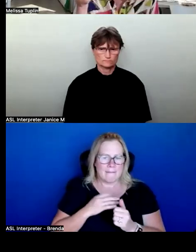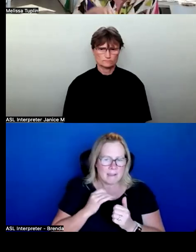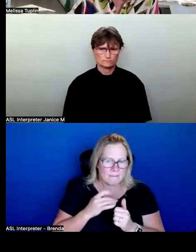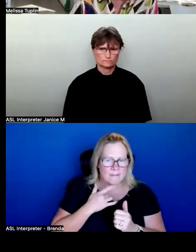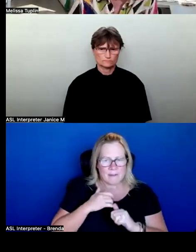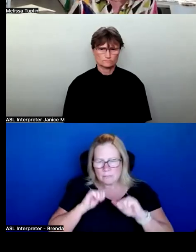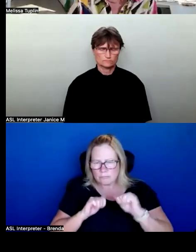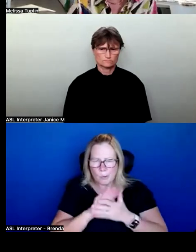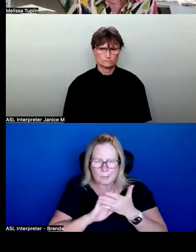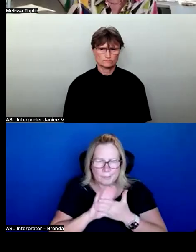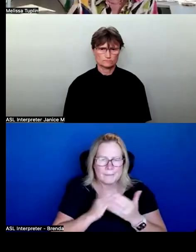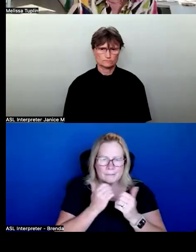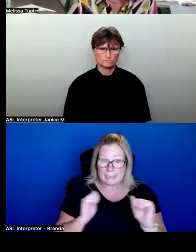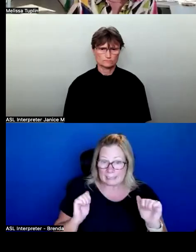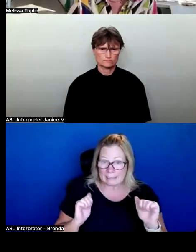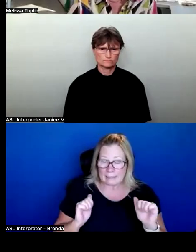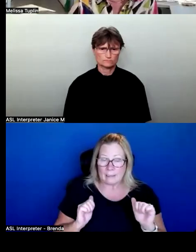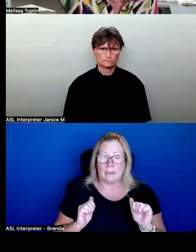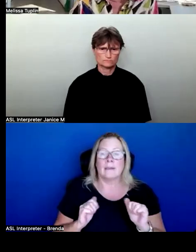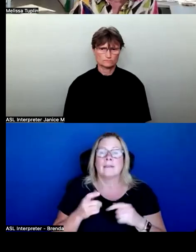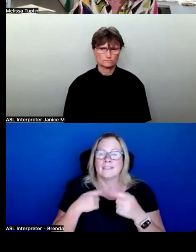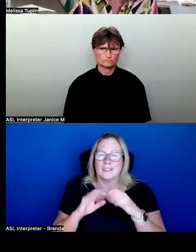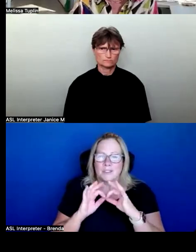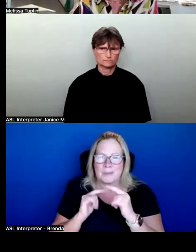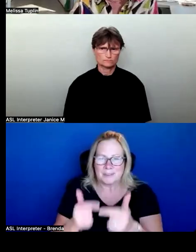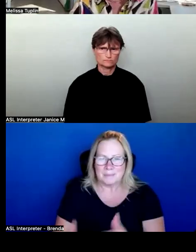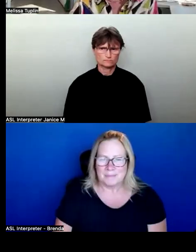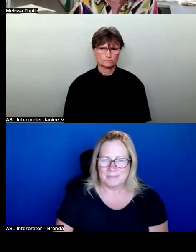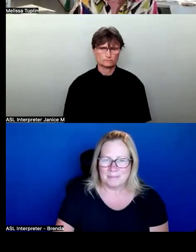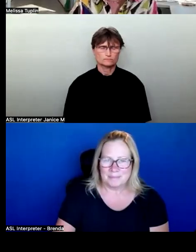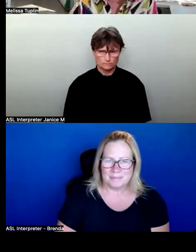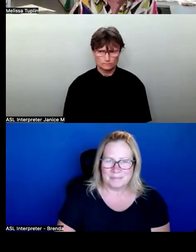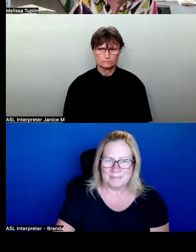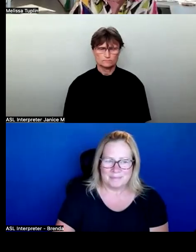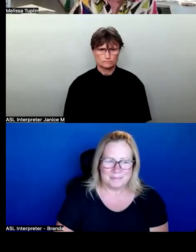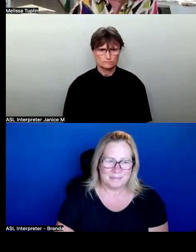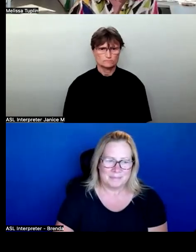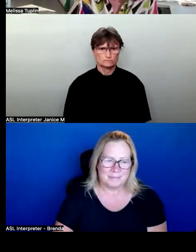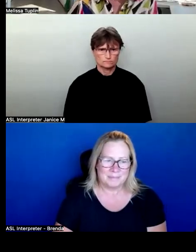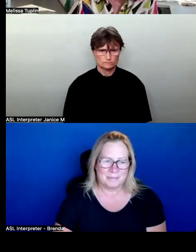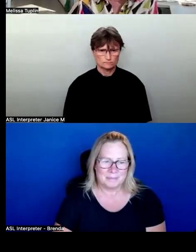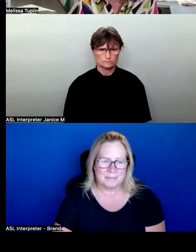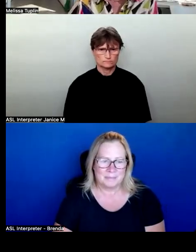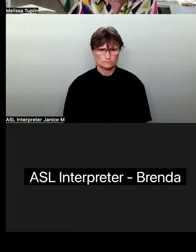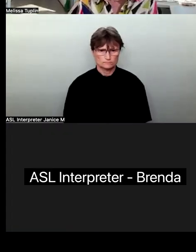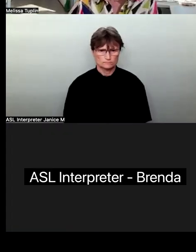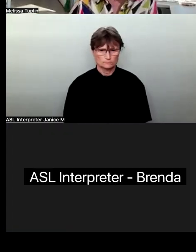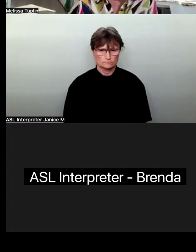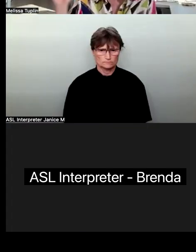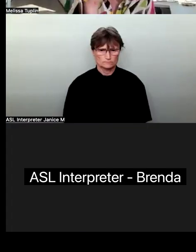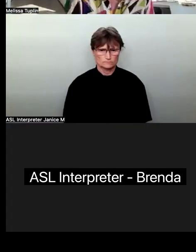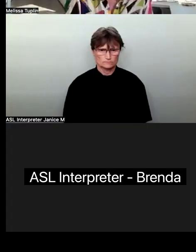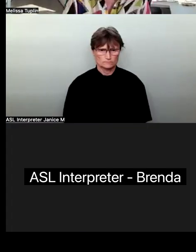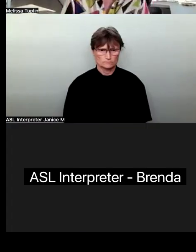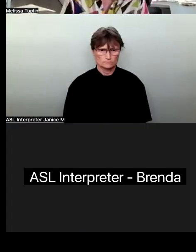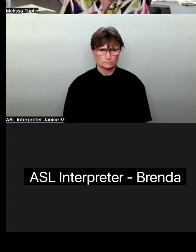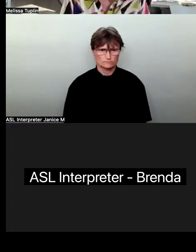up with the application checklist and give some guidance on how to respond.